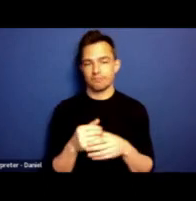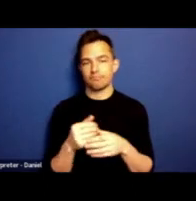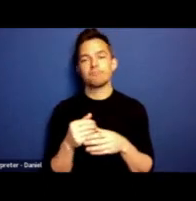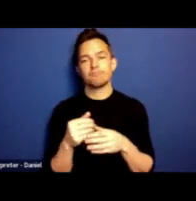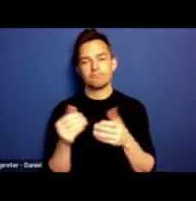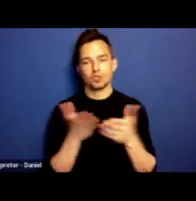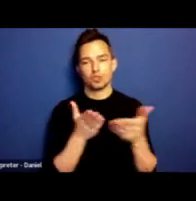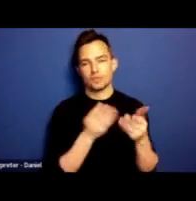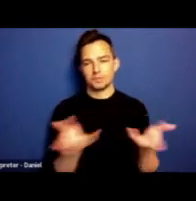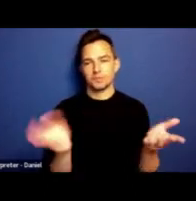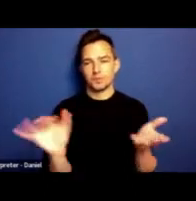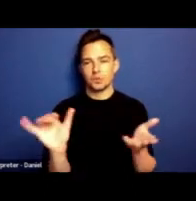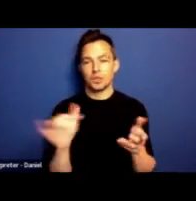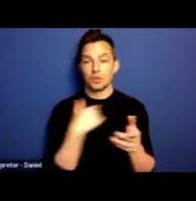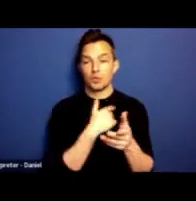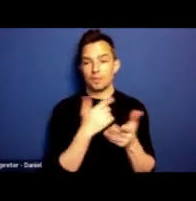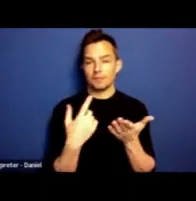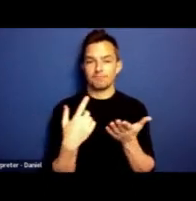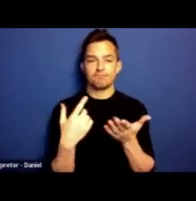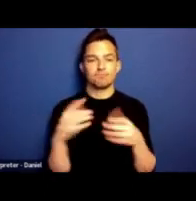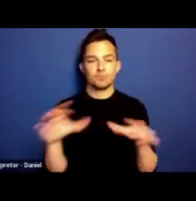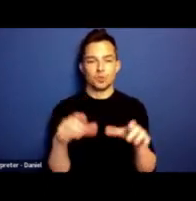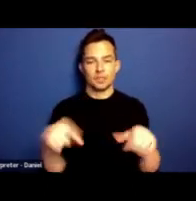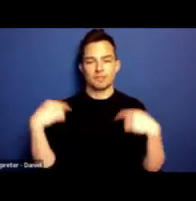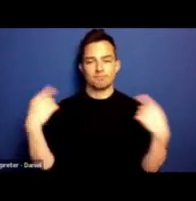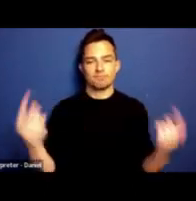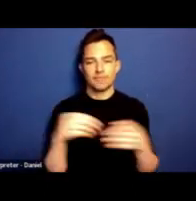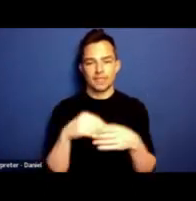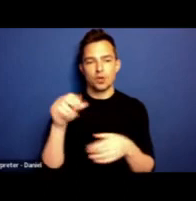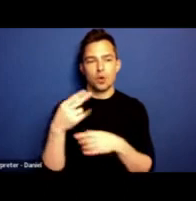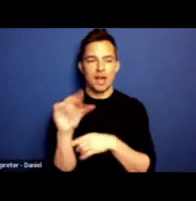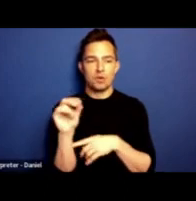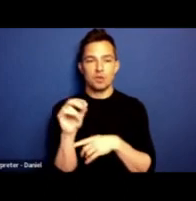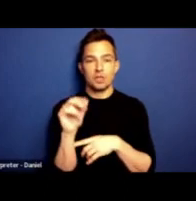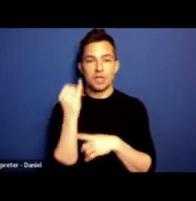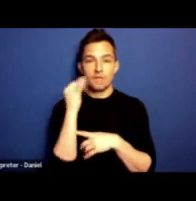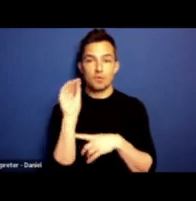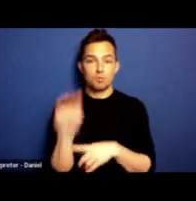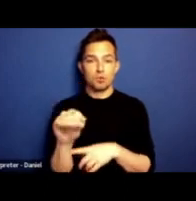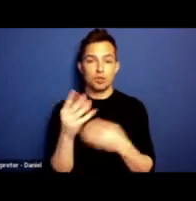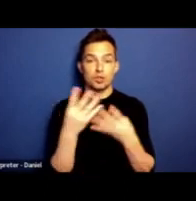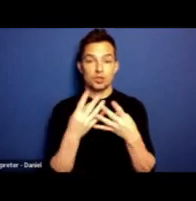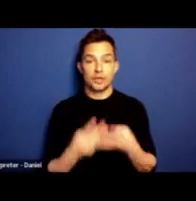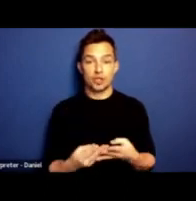have been at this for a while in Ohio, I would like to tell you that just putting in the screener, and the rest, you know, it all happen